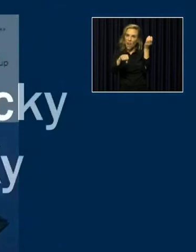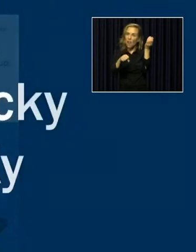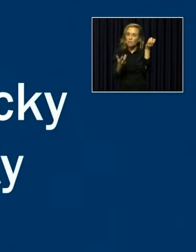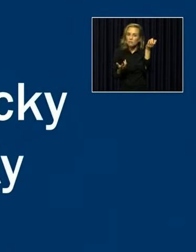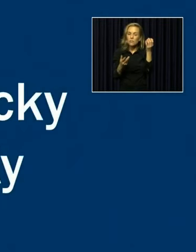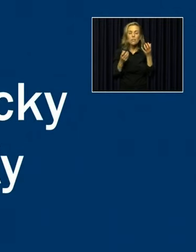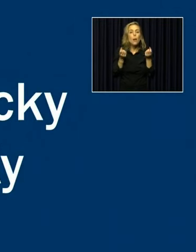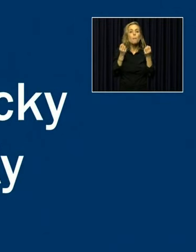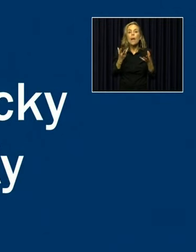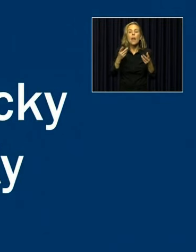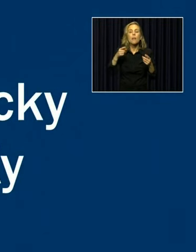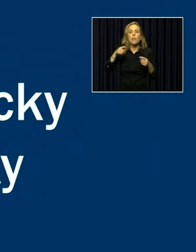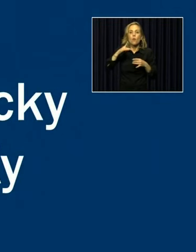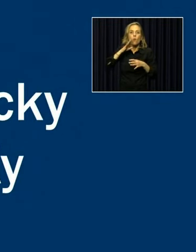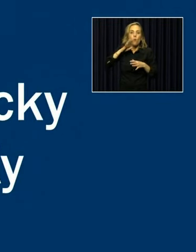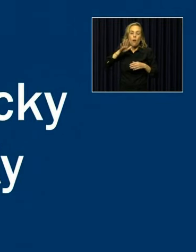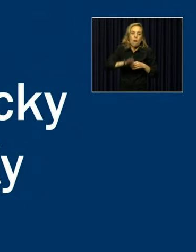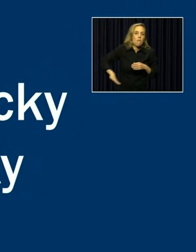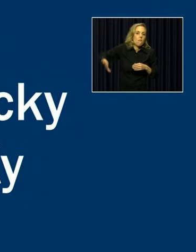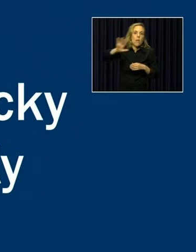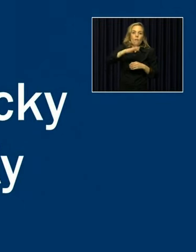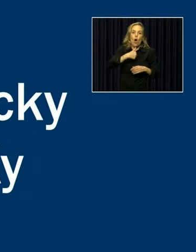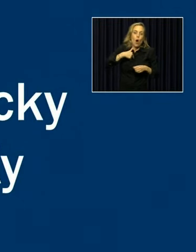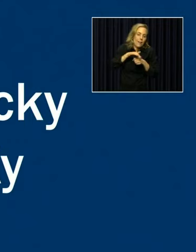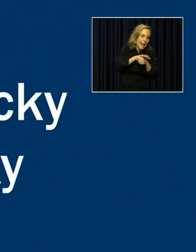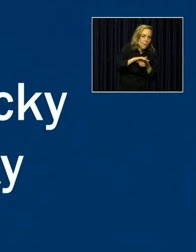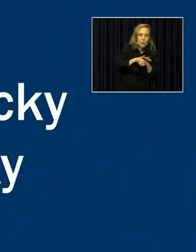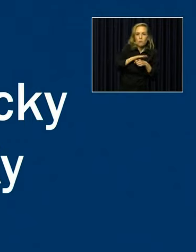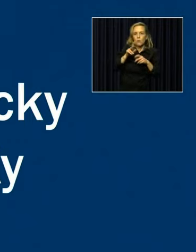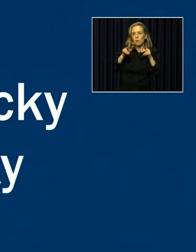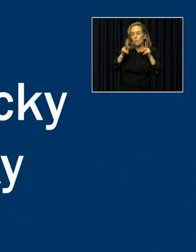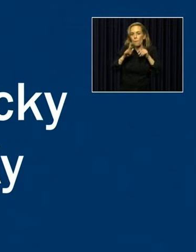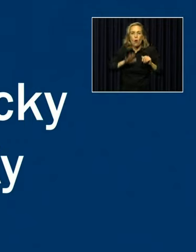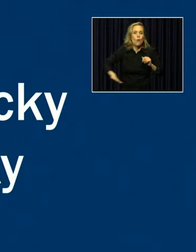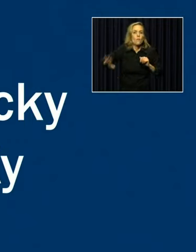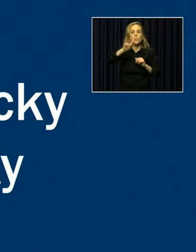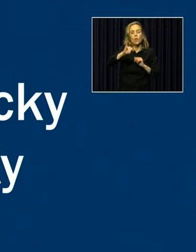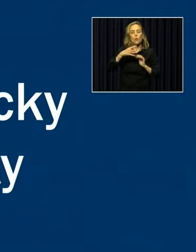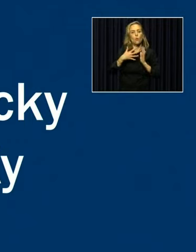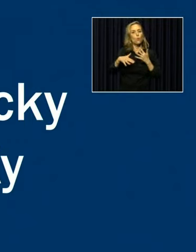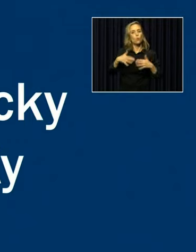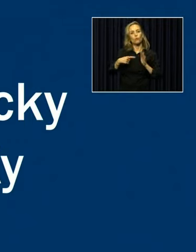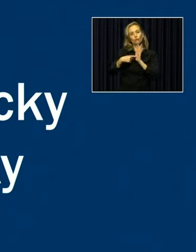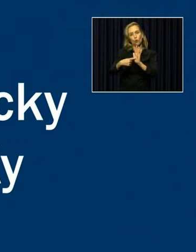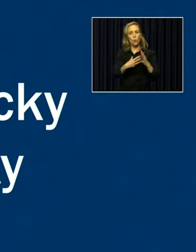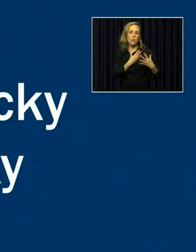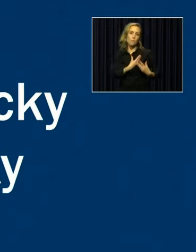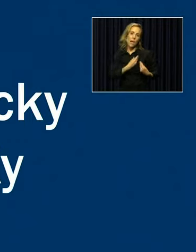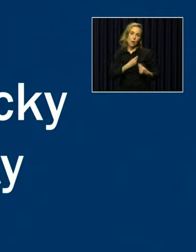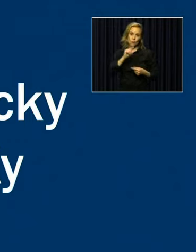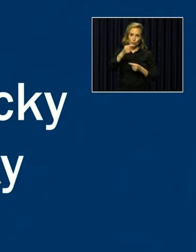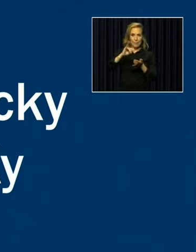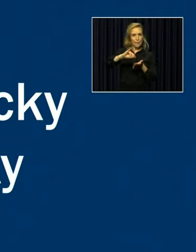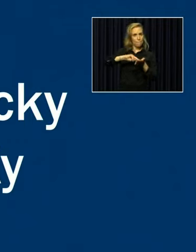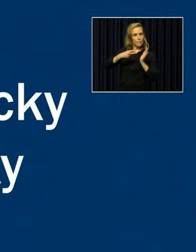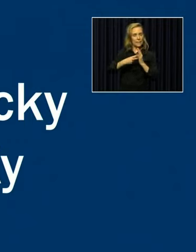DID THIS WELL, WE WOULD PROTECT A NUMBER OF KENTUCKIANS.